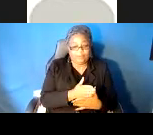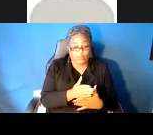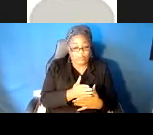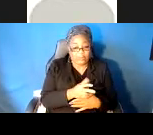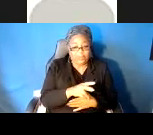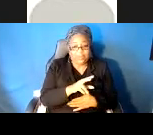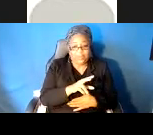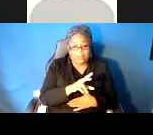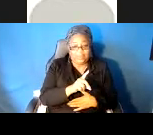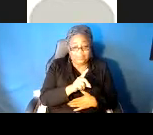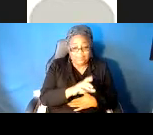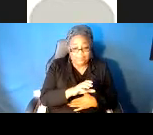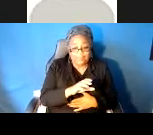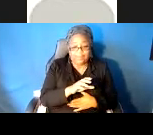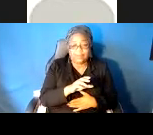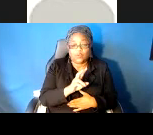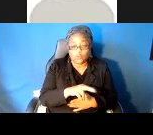through June 30th of 2023.